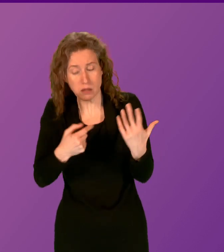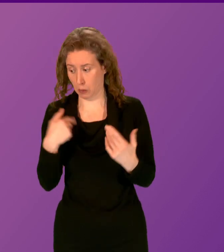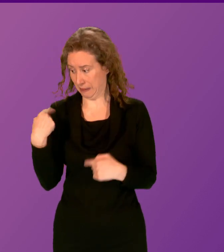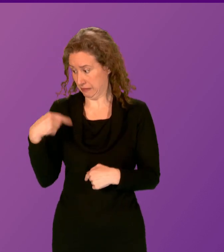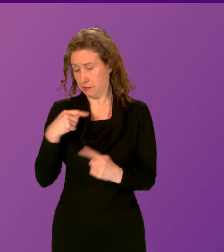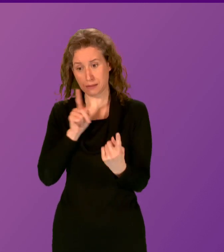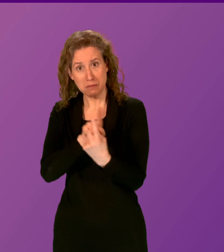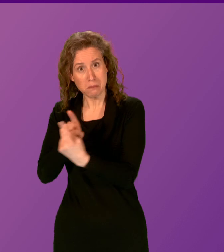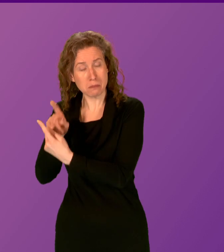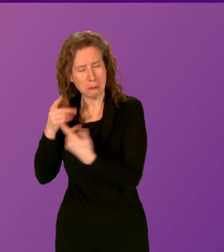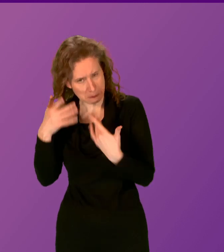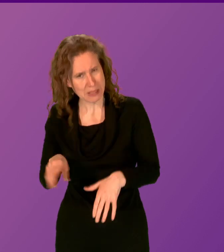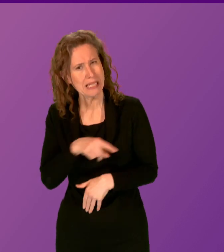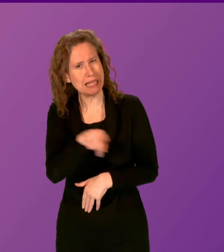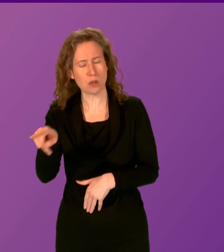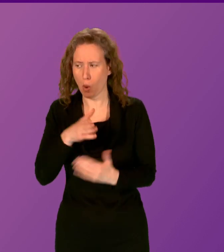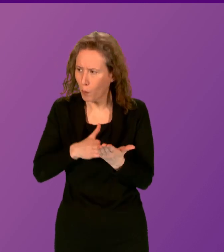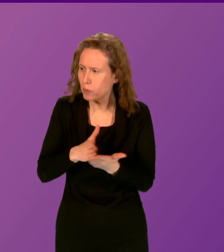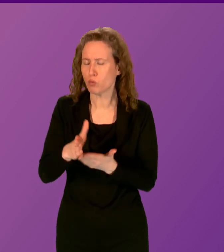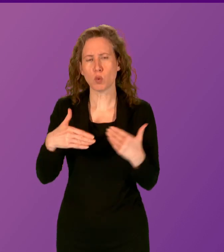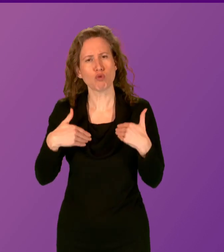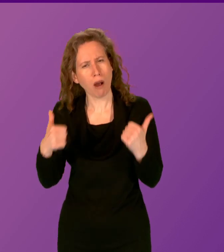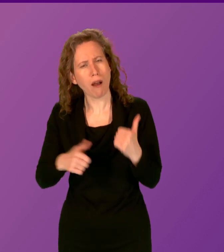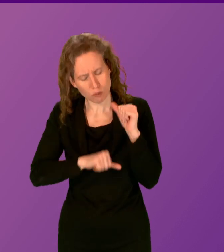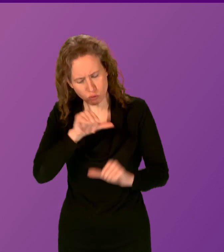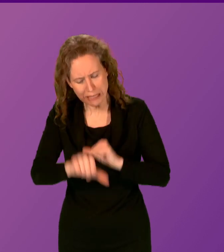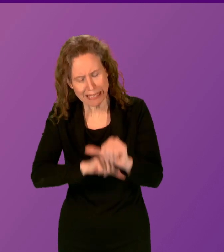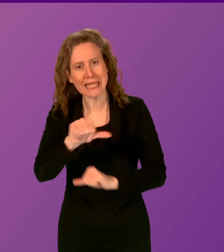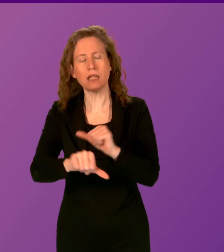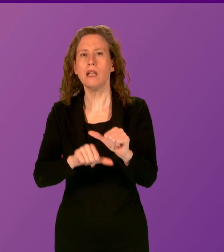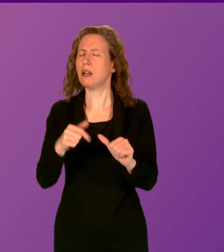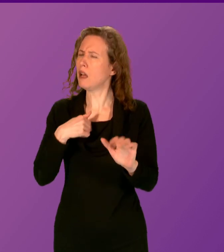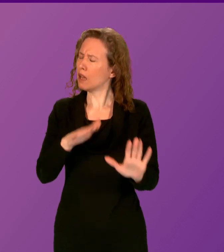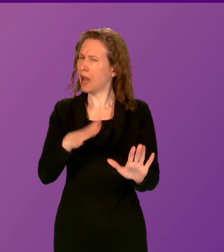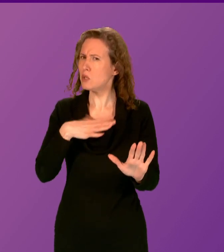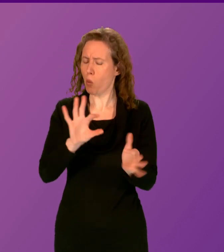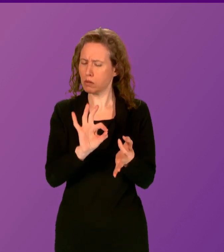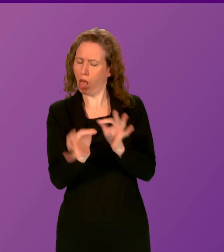experience and are going through the recovery journey, not to spin, as has been suggested,